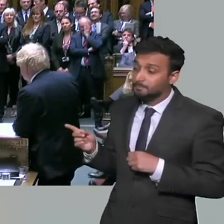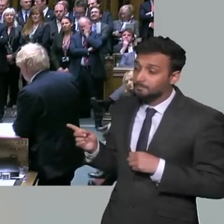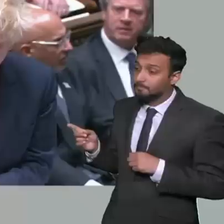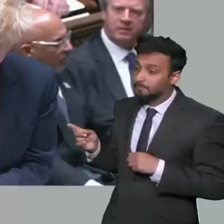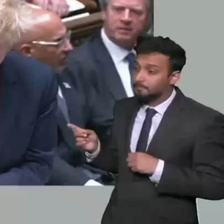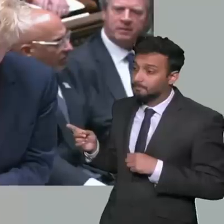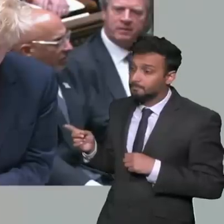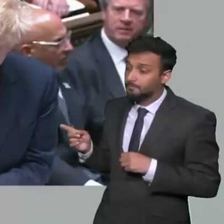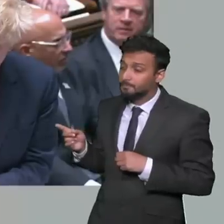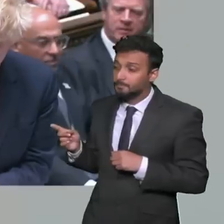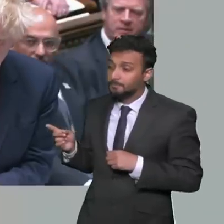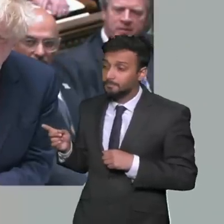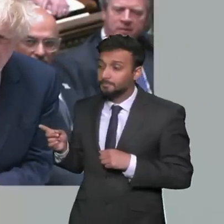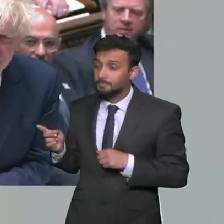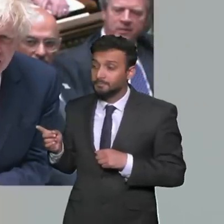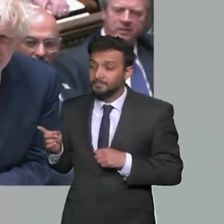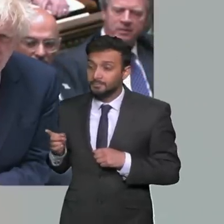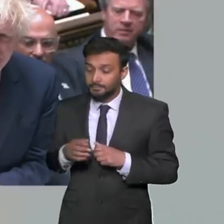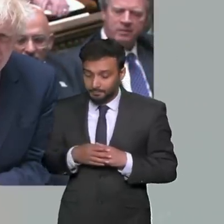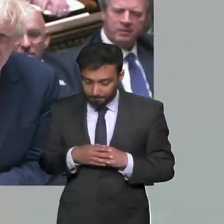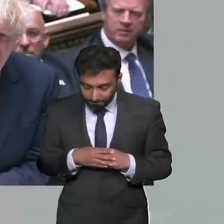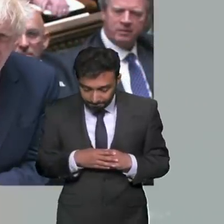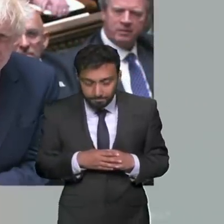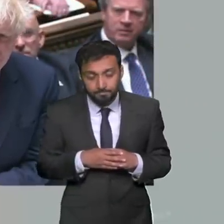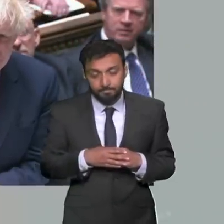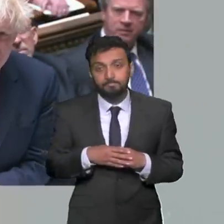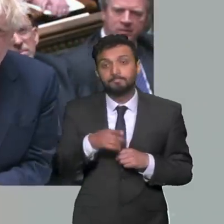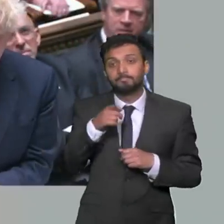Gentleman that, much as I appreciate his advice, he will have a further opportunity, which